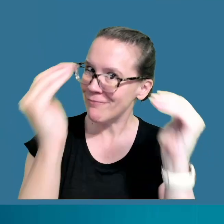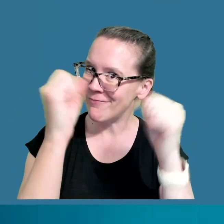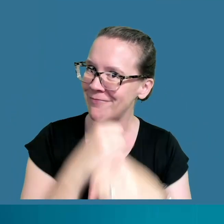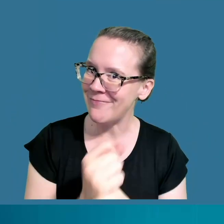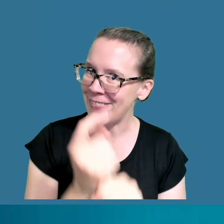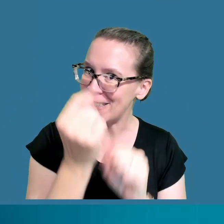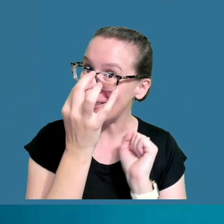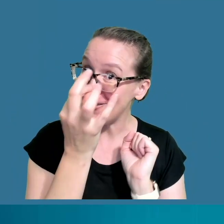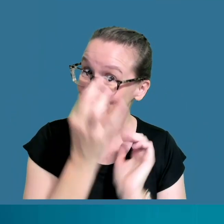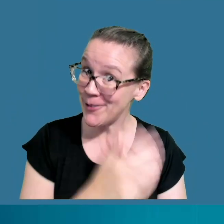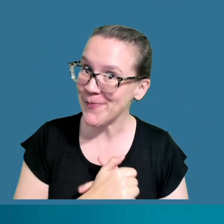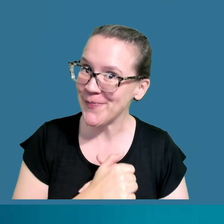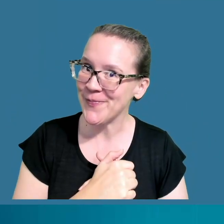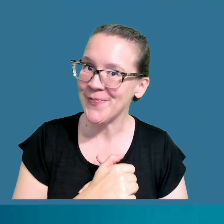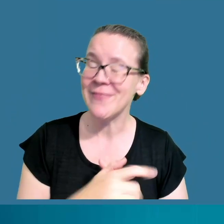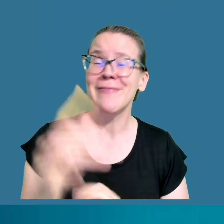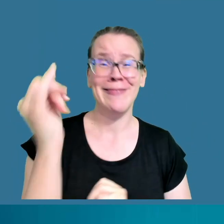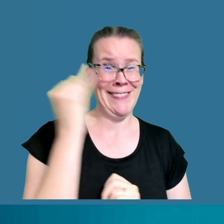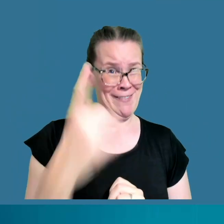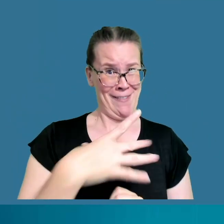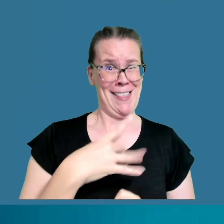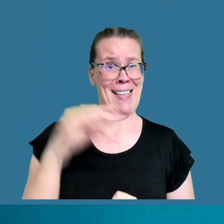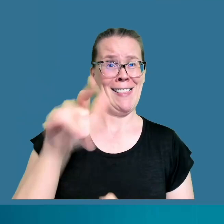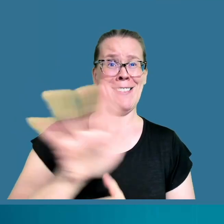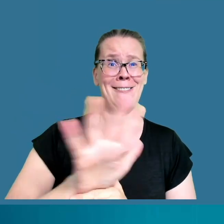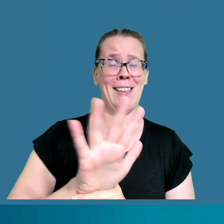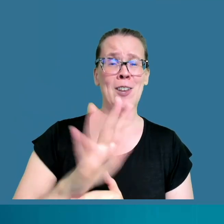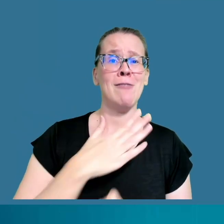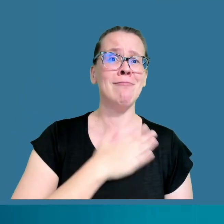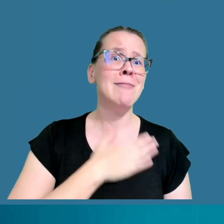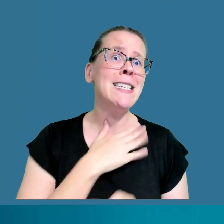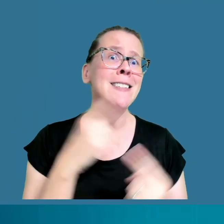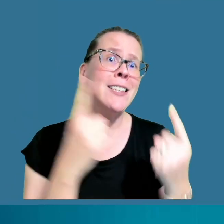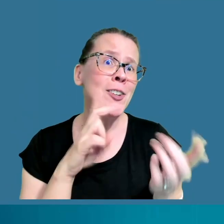and your goals. And so hopefully I'll get that out to you soon!